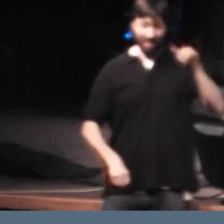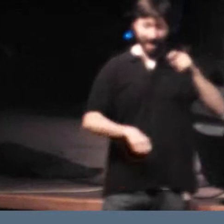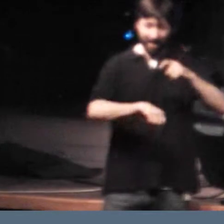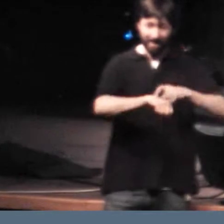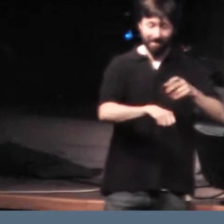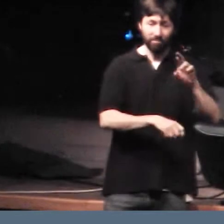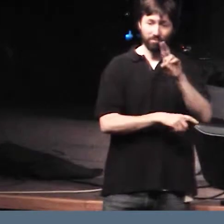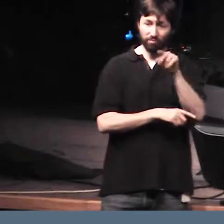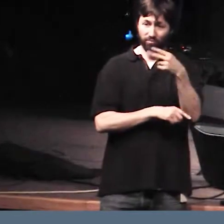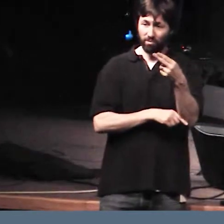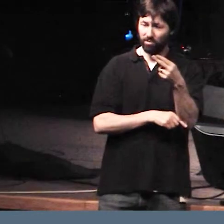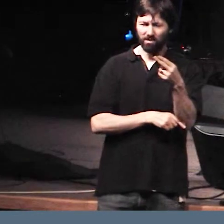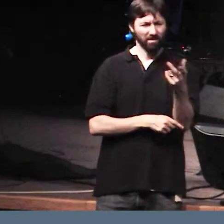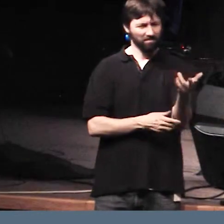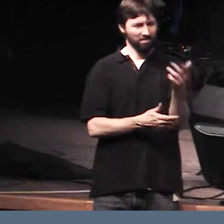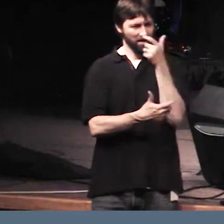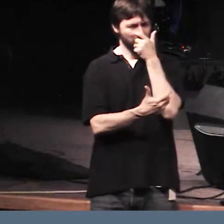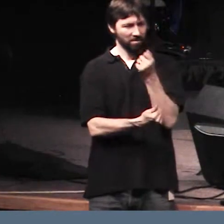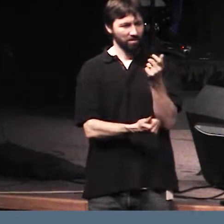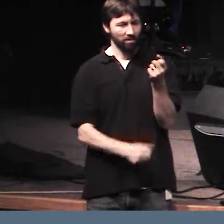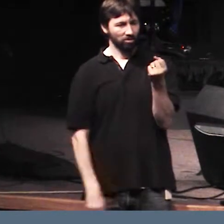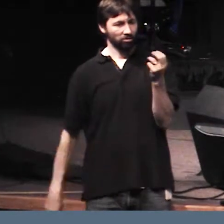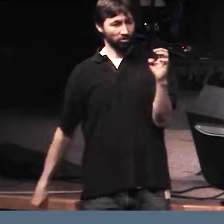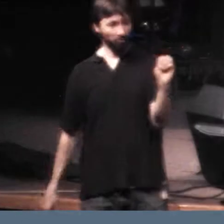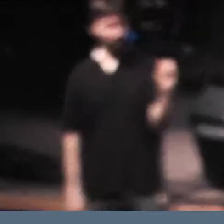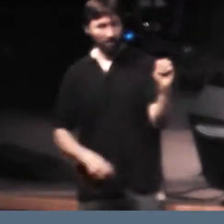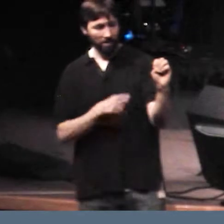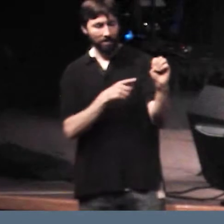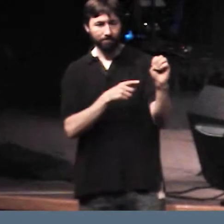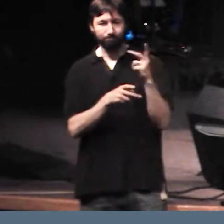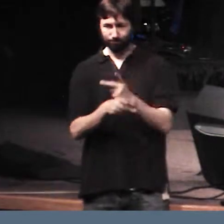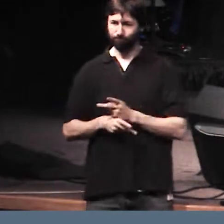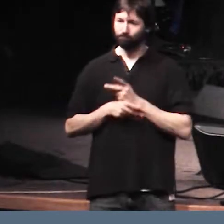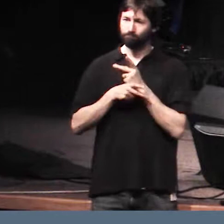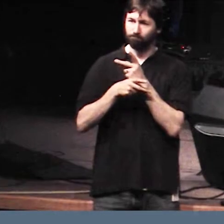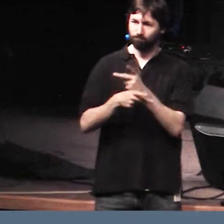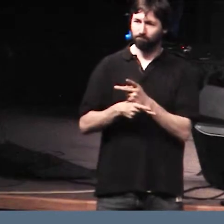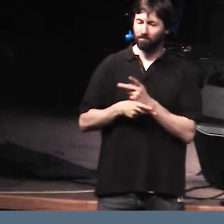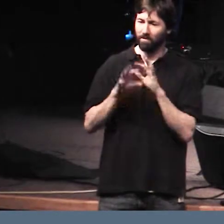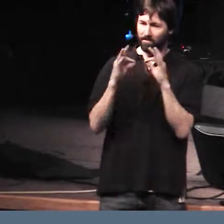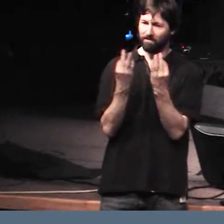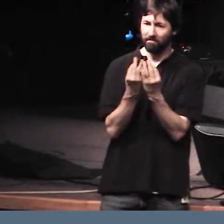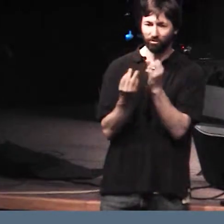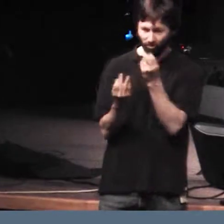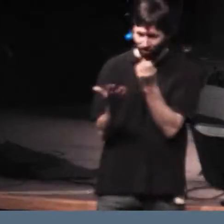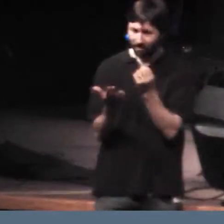Ruth did something rather interesting Ruth actual decided that she was gonna take care of his family the family unit she was gonna provide for and so